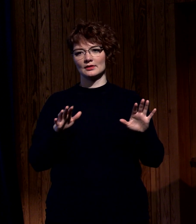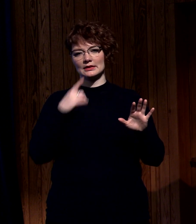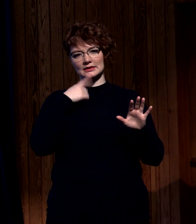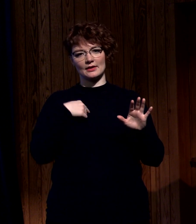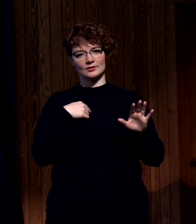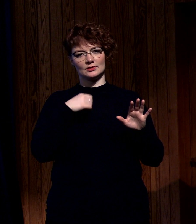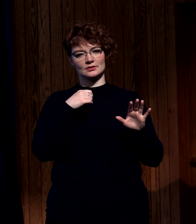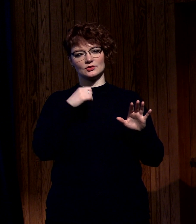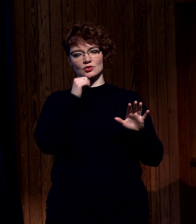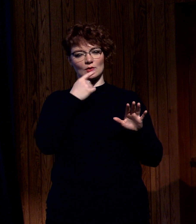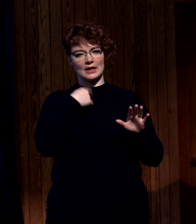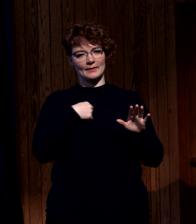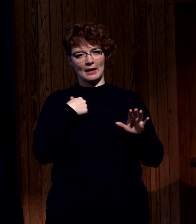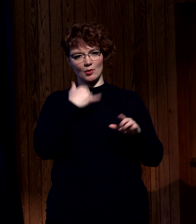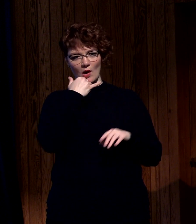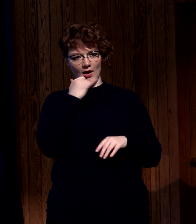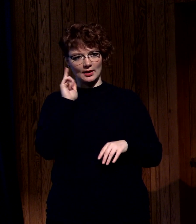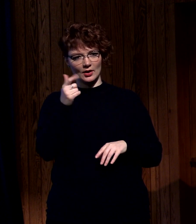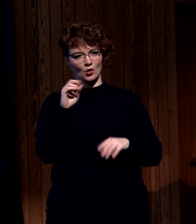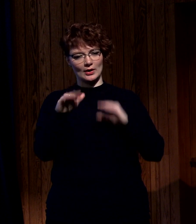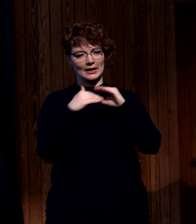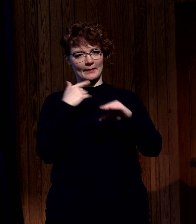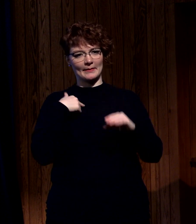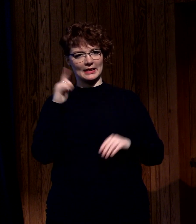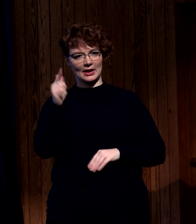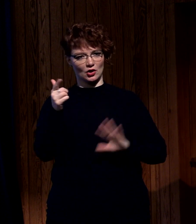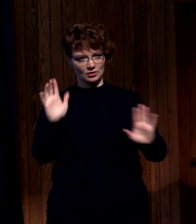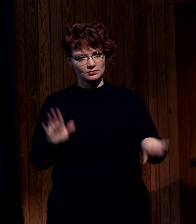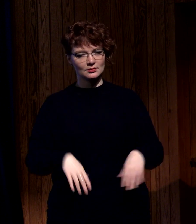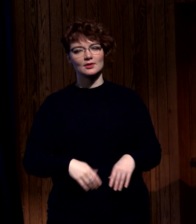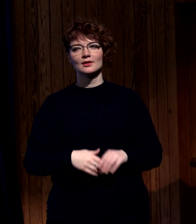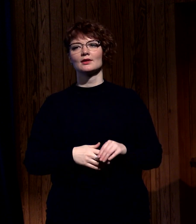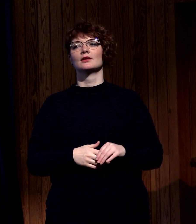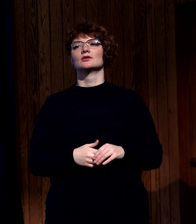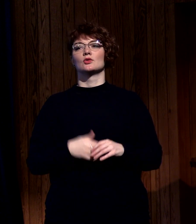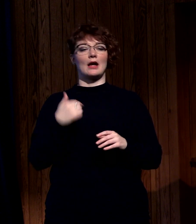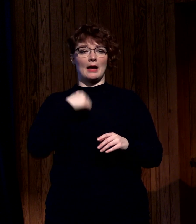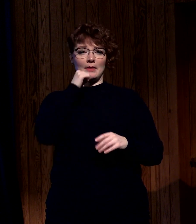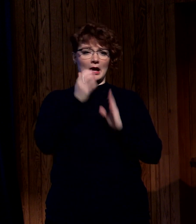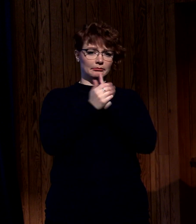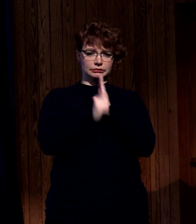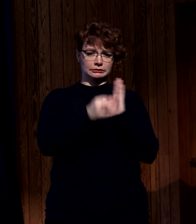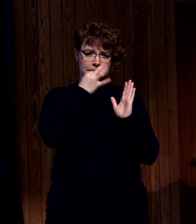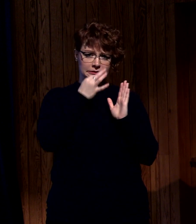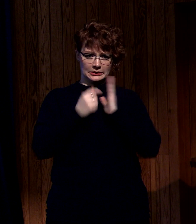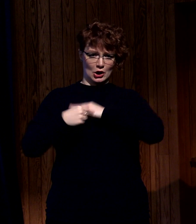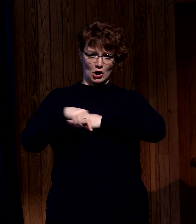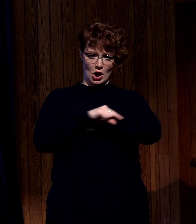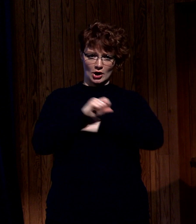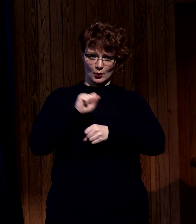maybe. So, or email me. Okay, so I'm no gardener. And I don't